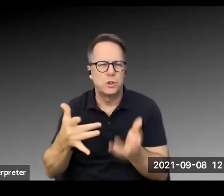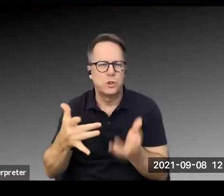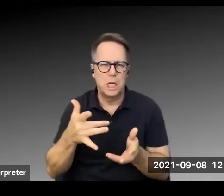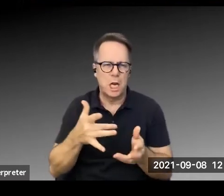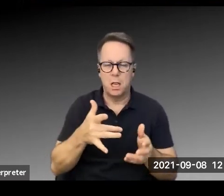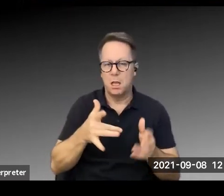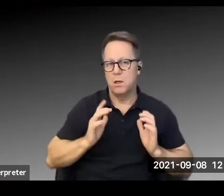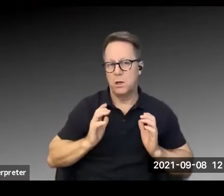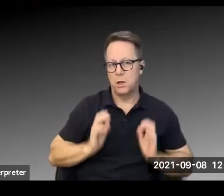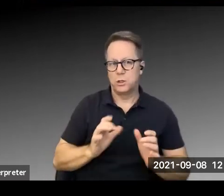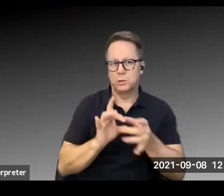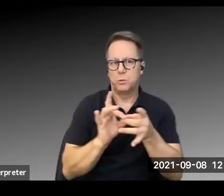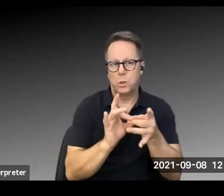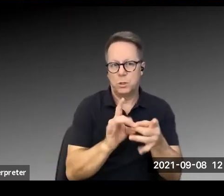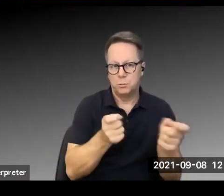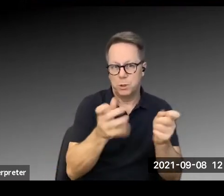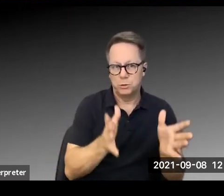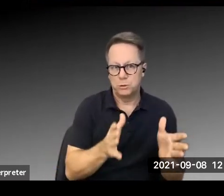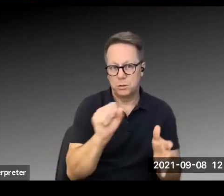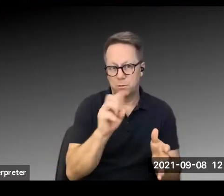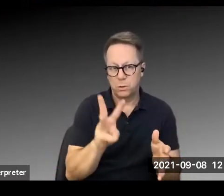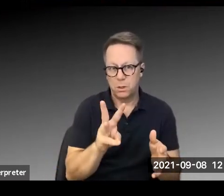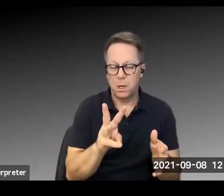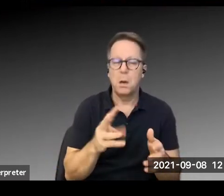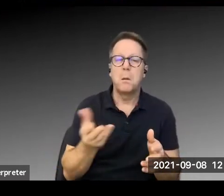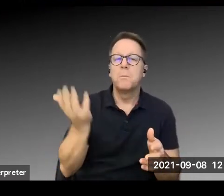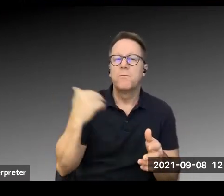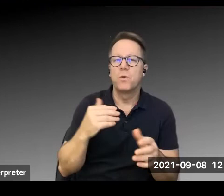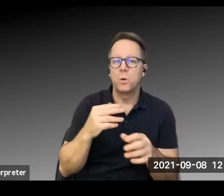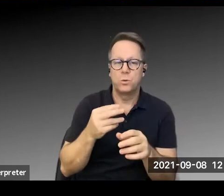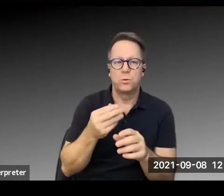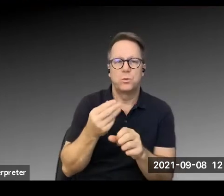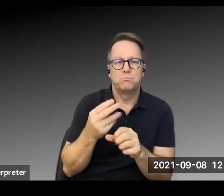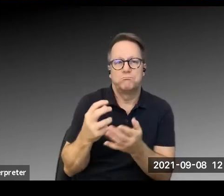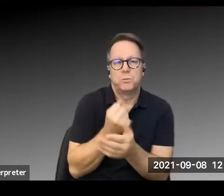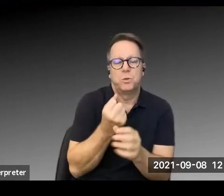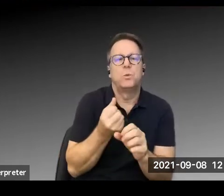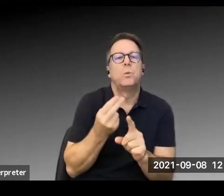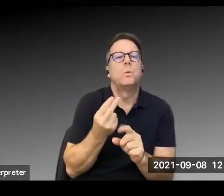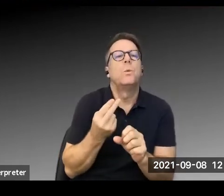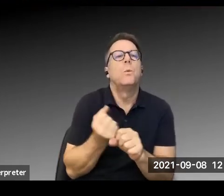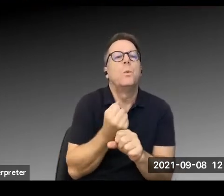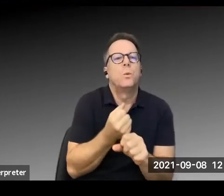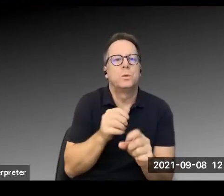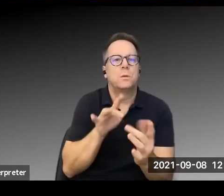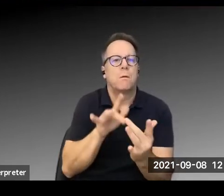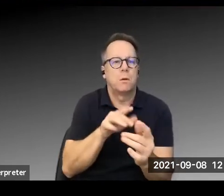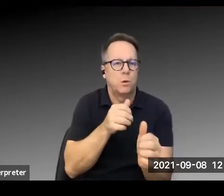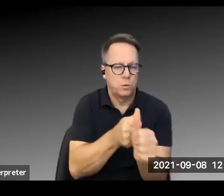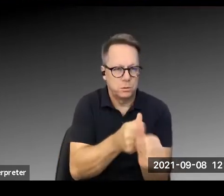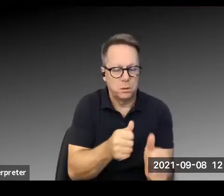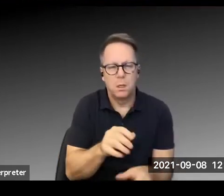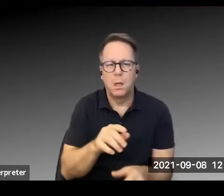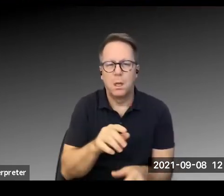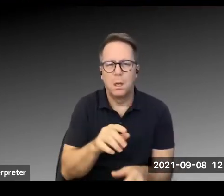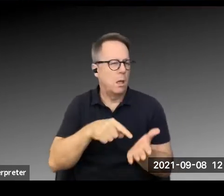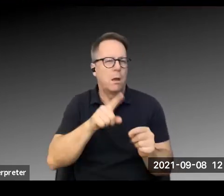software that was used in many of the contact tracing efforts of states, nor can they afford to have the seats of large firms.